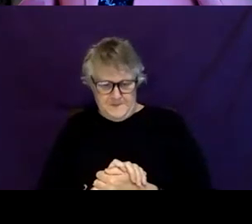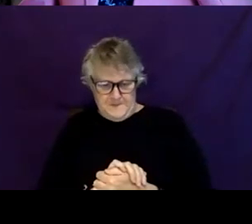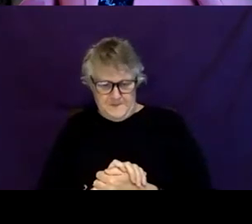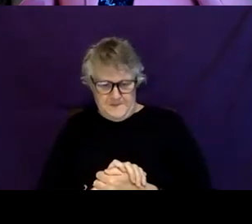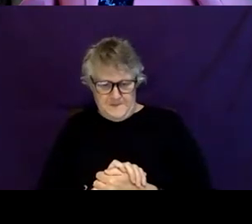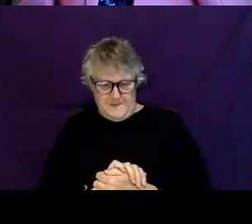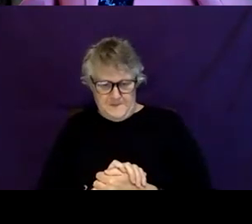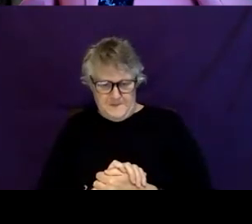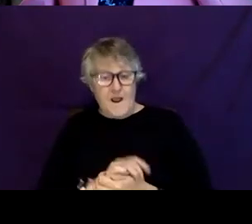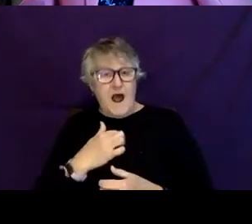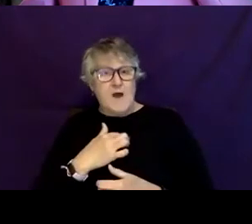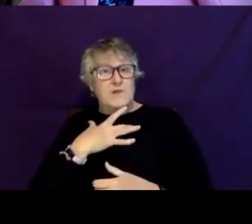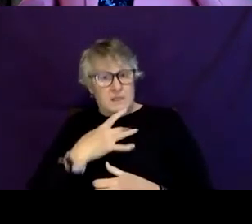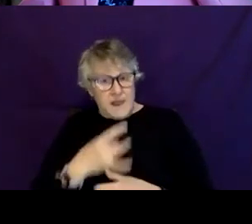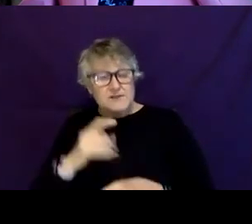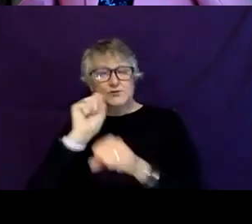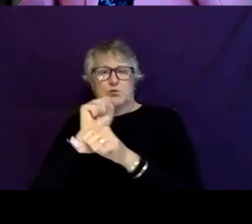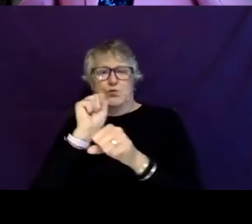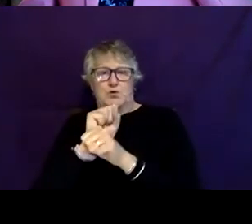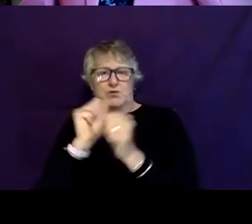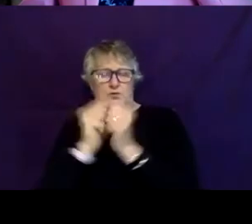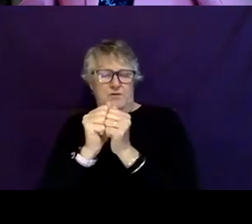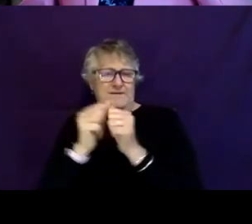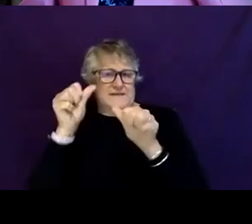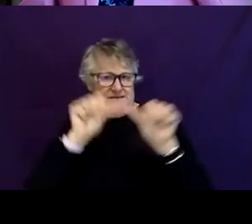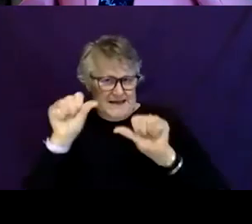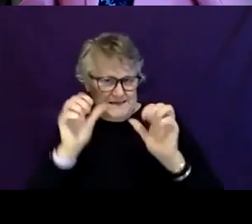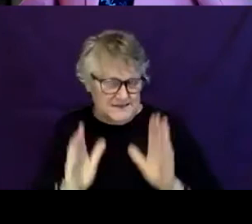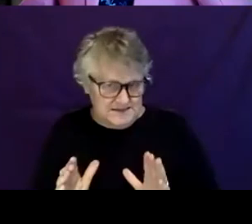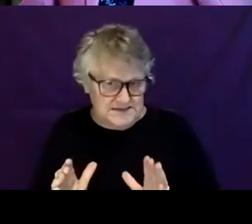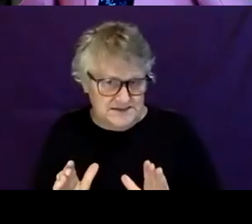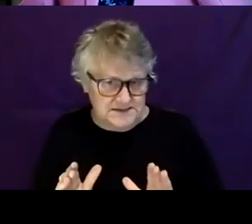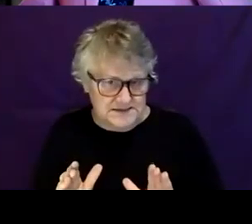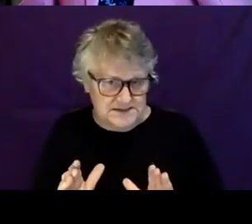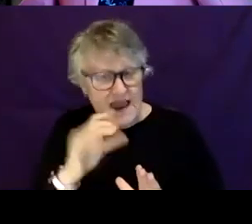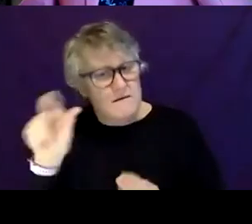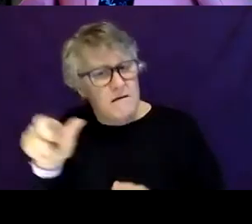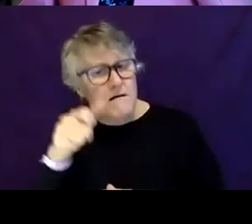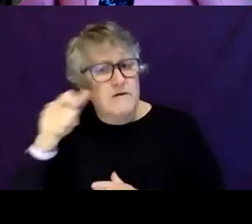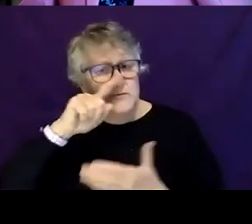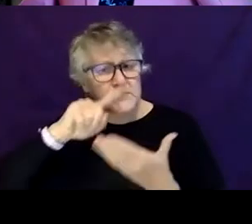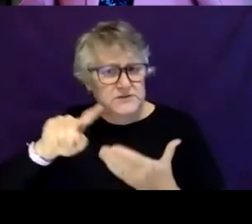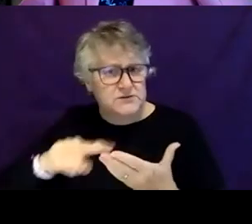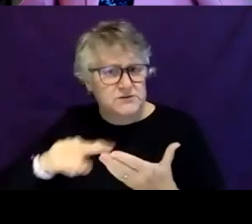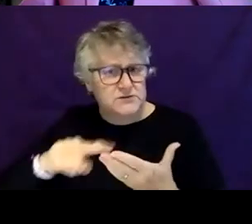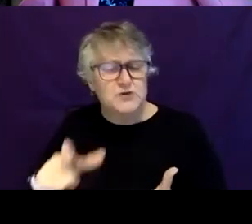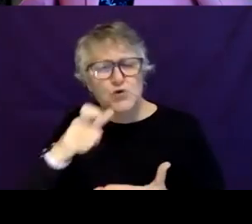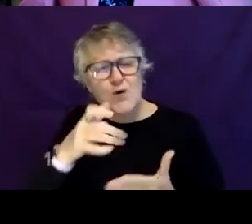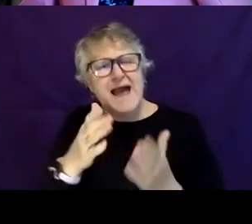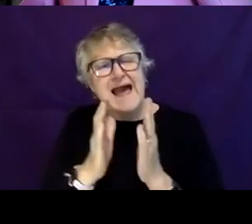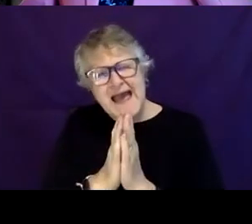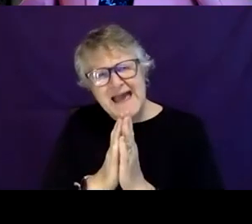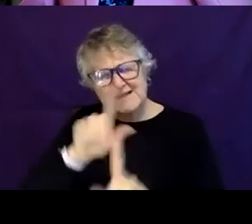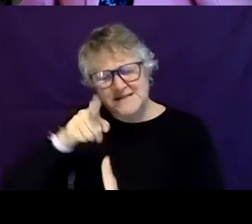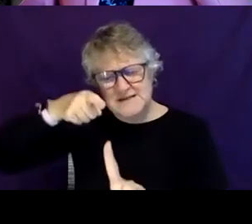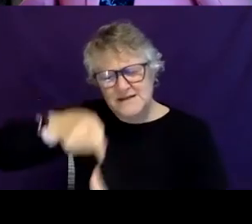I'd like to work with epidemiologists that asks, and other researchers, that ask the central question: